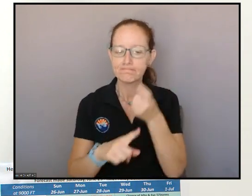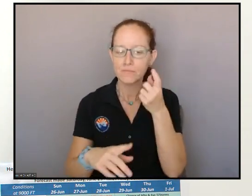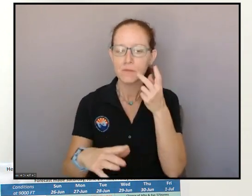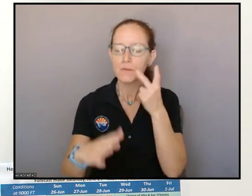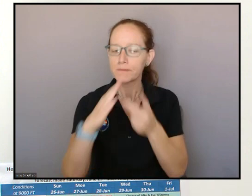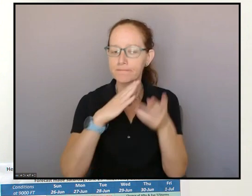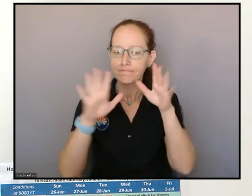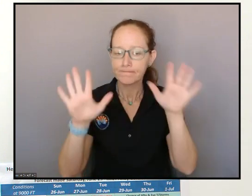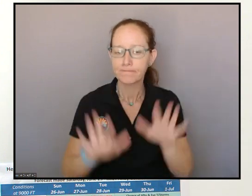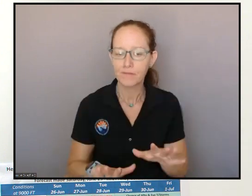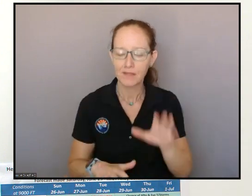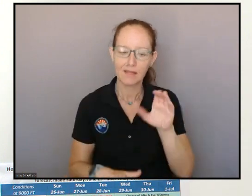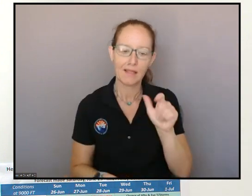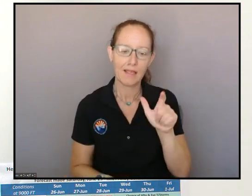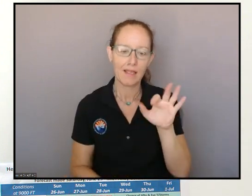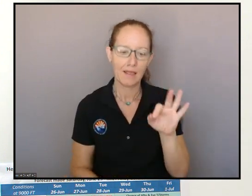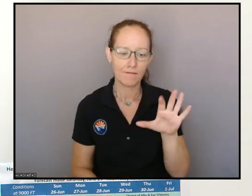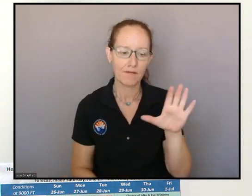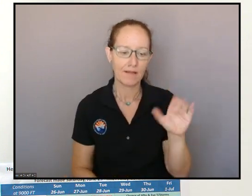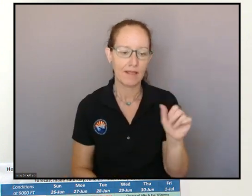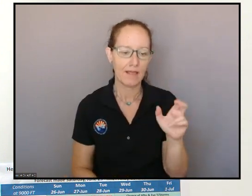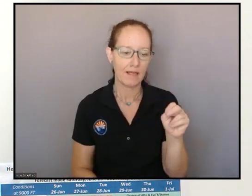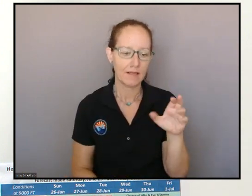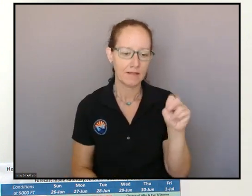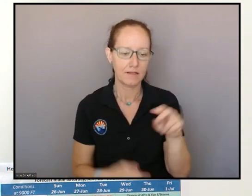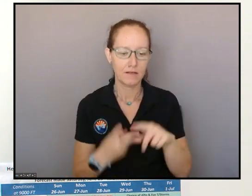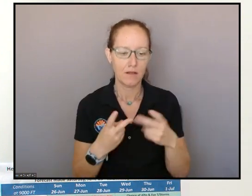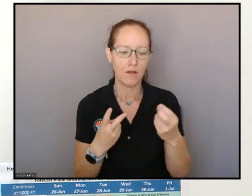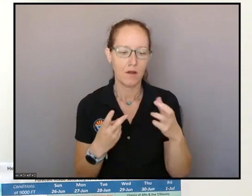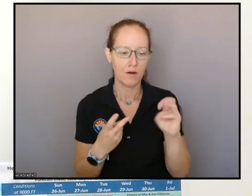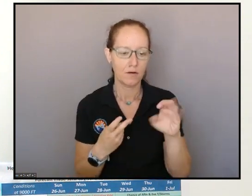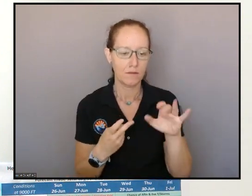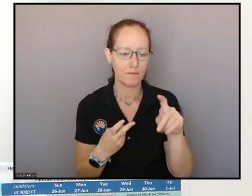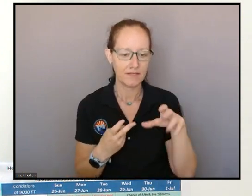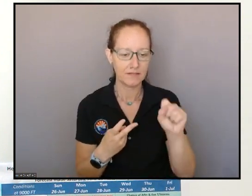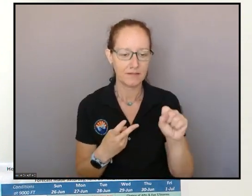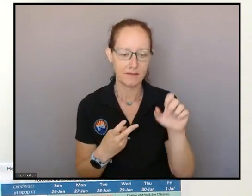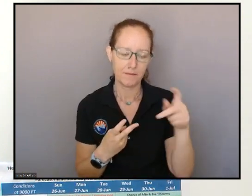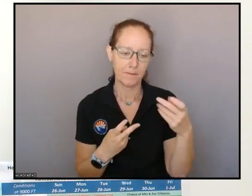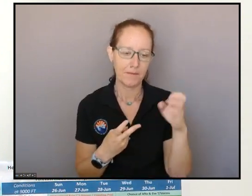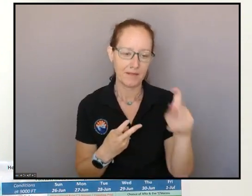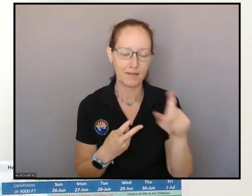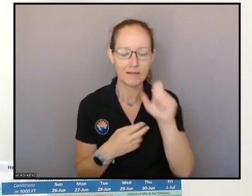part of the fire. I'm here to give you your Weather Update. Uh tell you what's going on and tell you how much rain we've